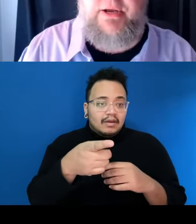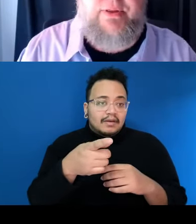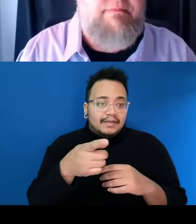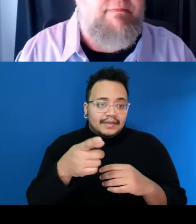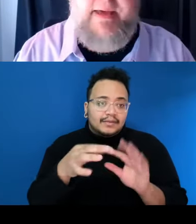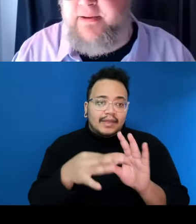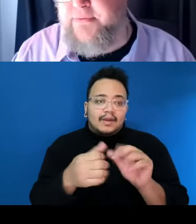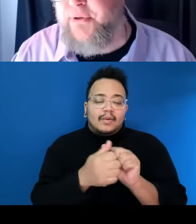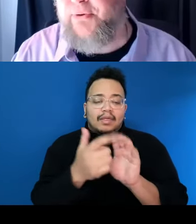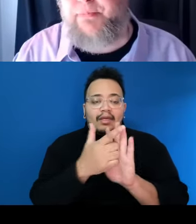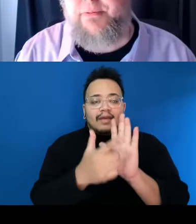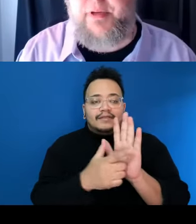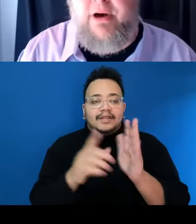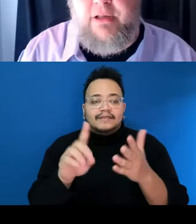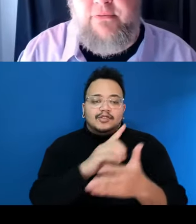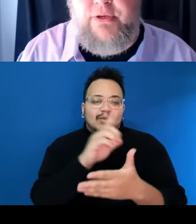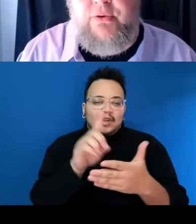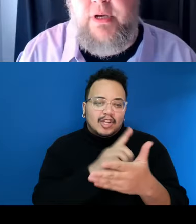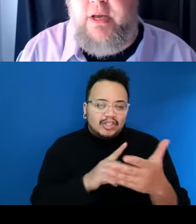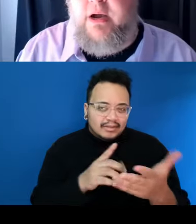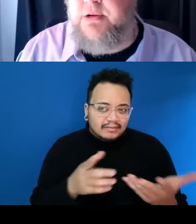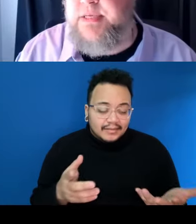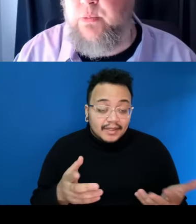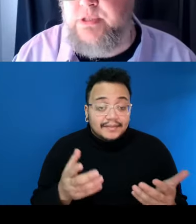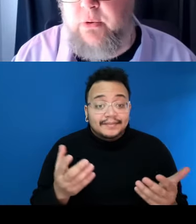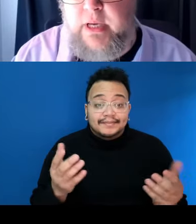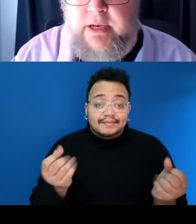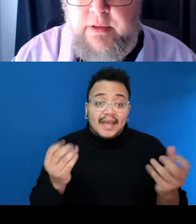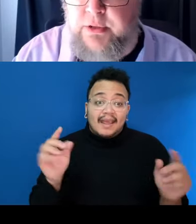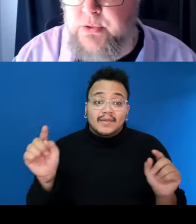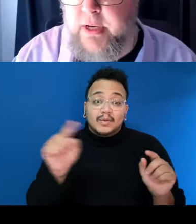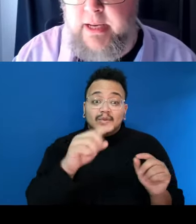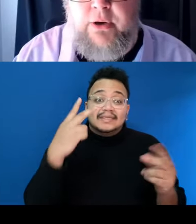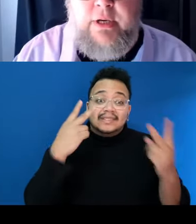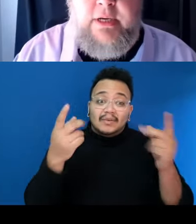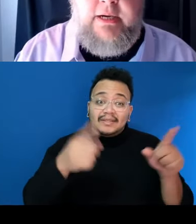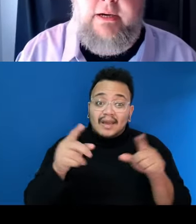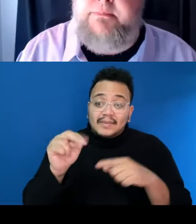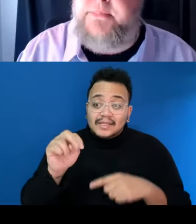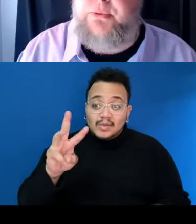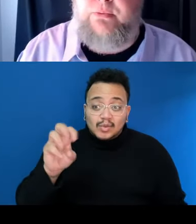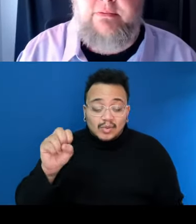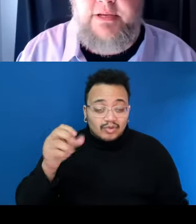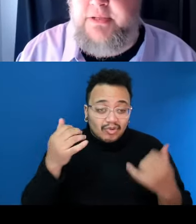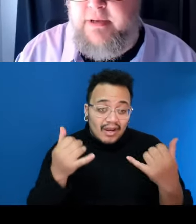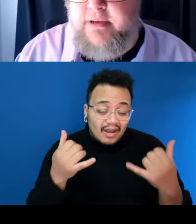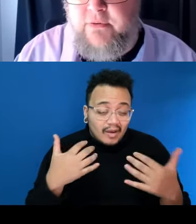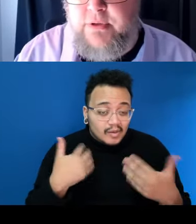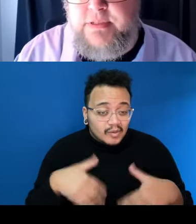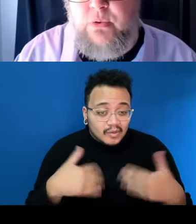And I know that many of you, probably all of you are seeing what's going on in the news right now. So, legislated efforts